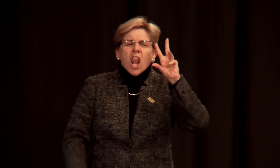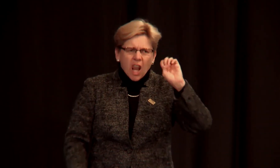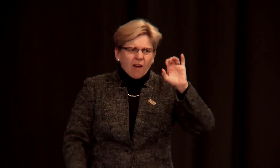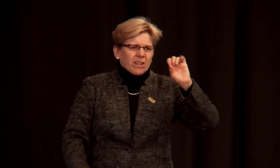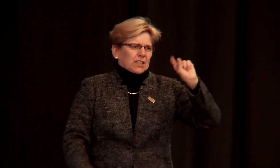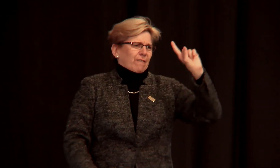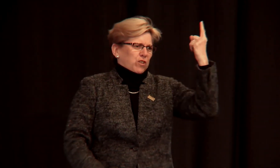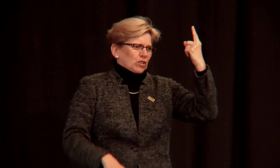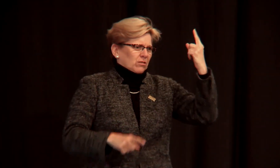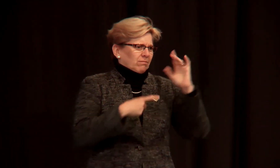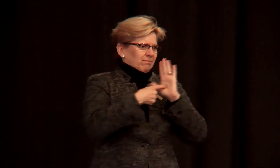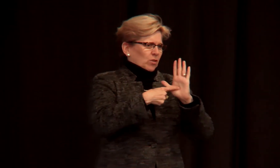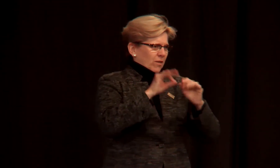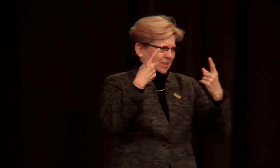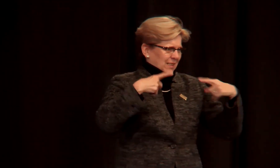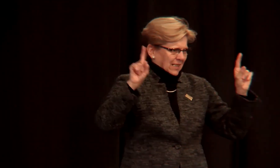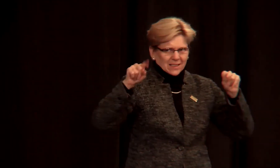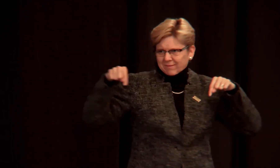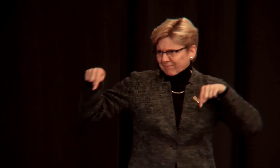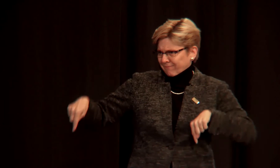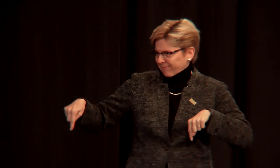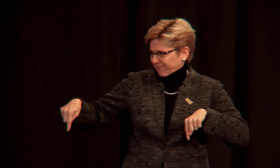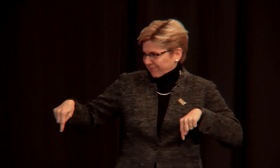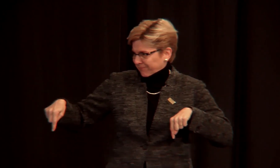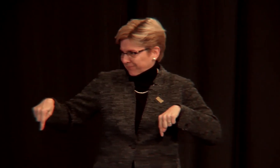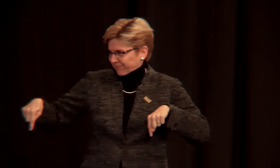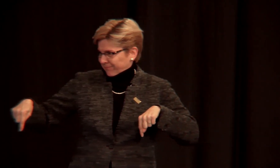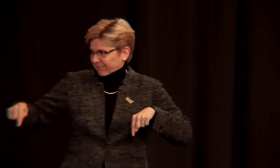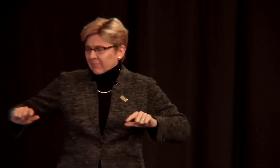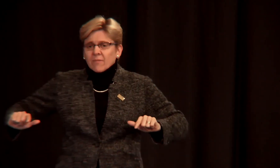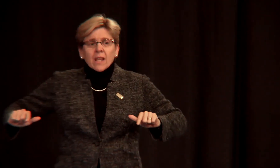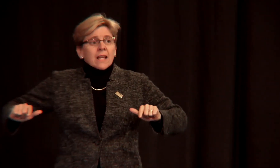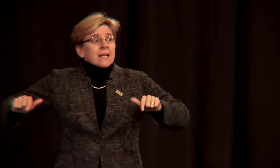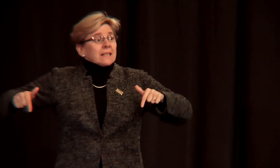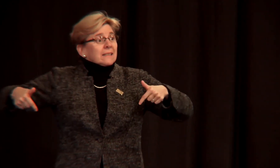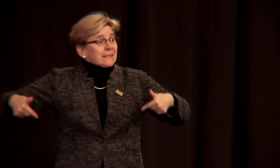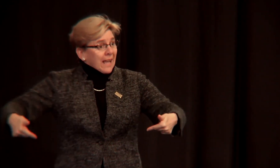Love is the first indicator of success.